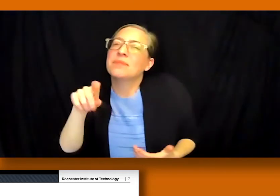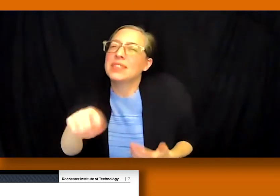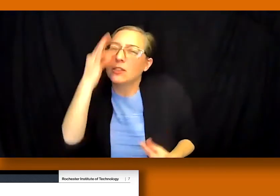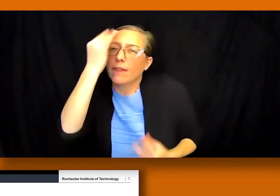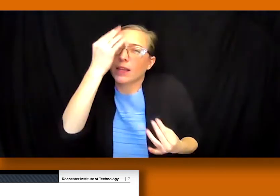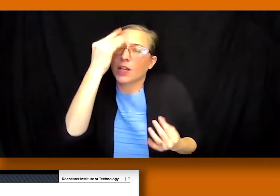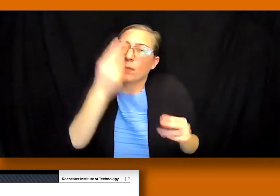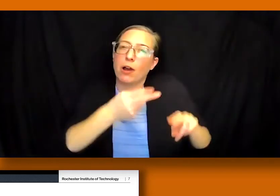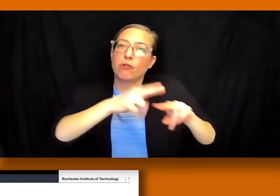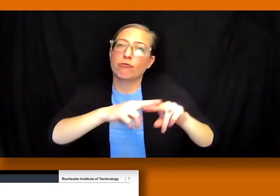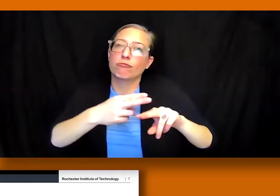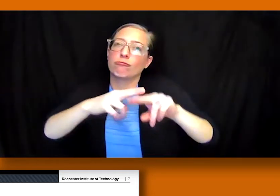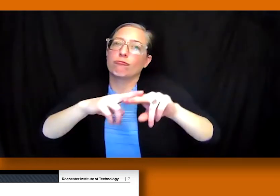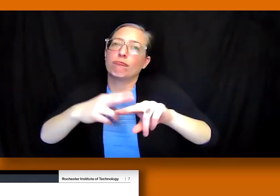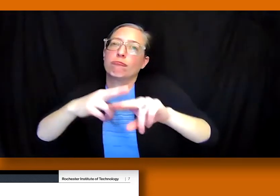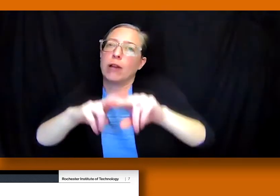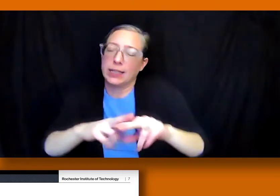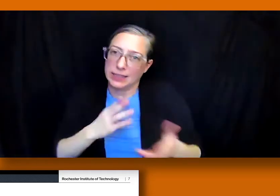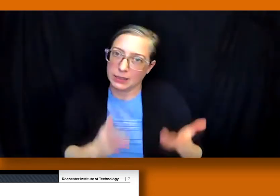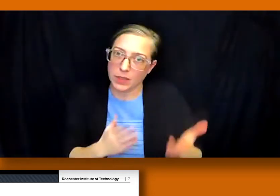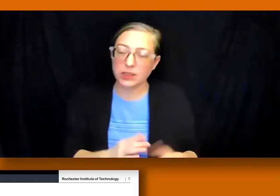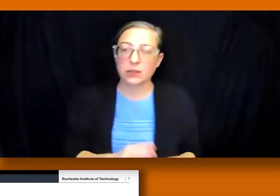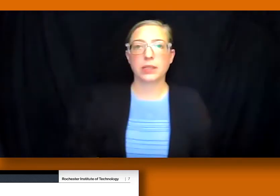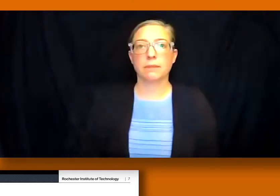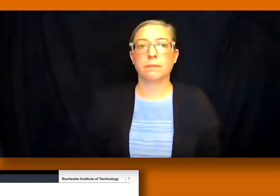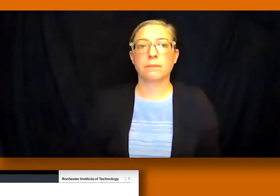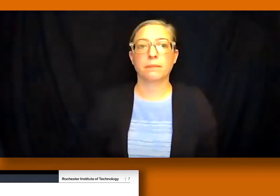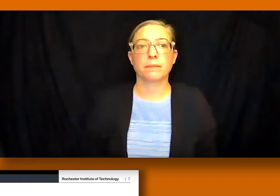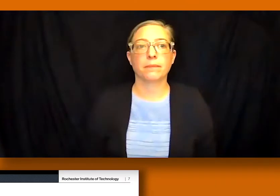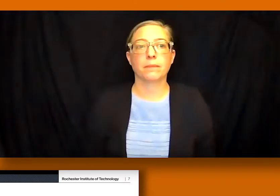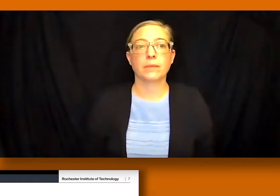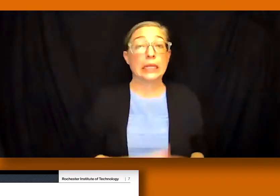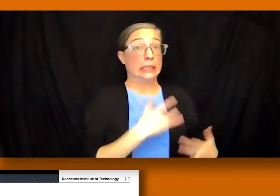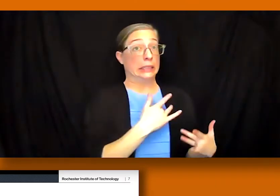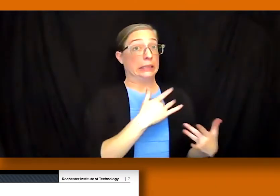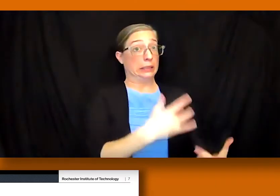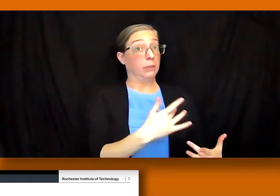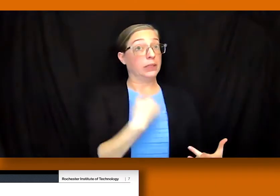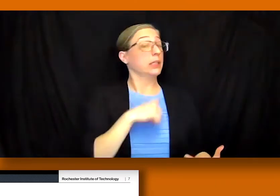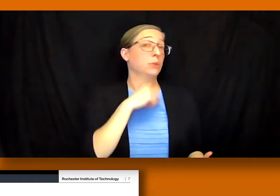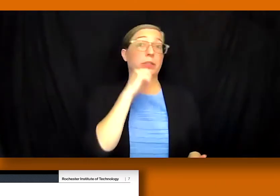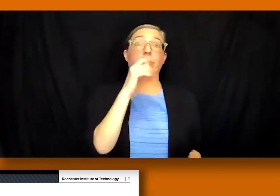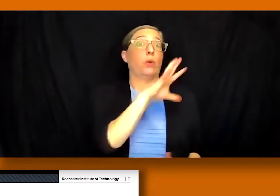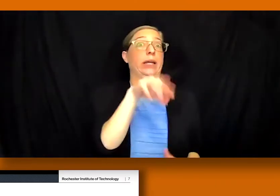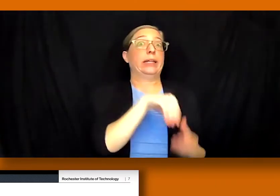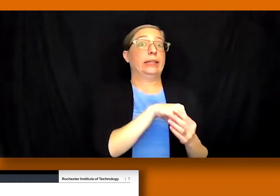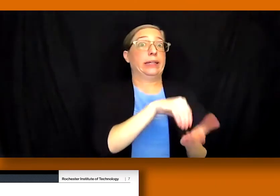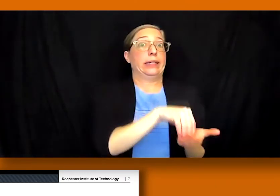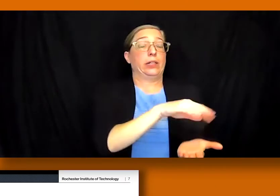Generally we don't, just because it doesn't fit into the budget, but, uh, it can be done